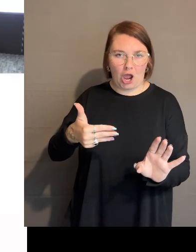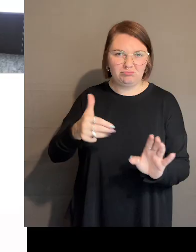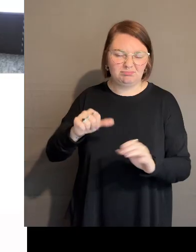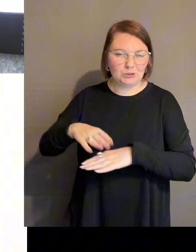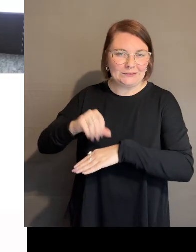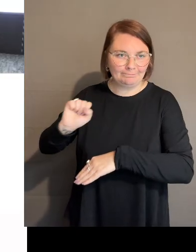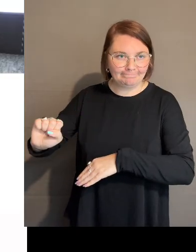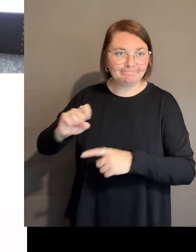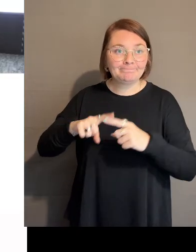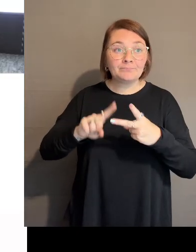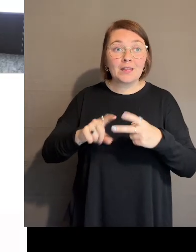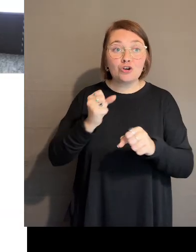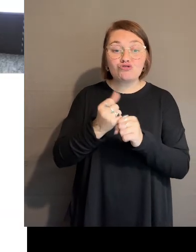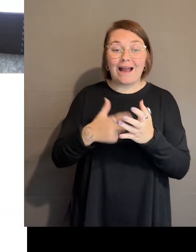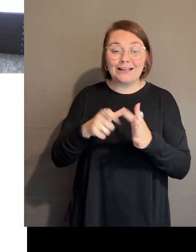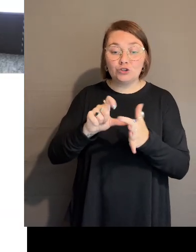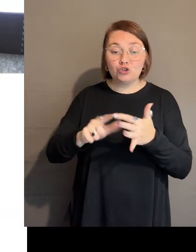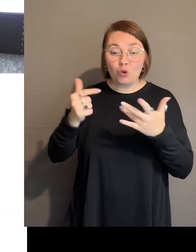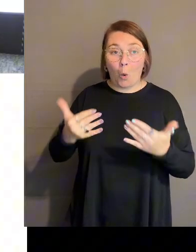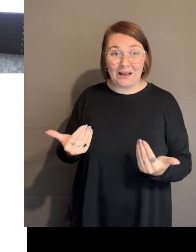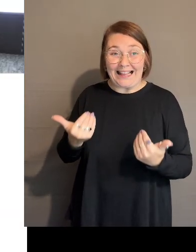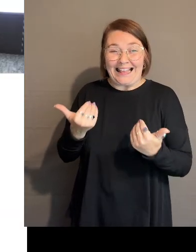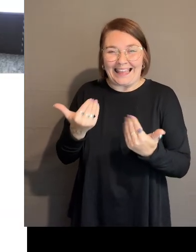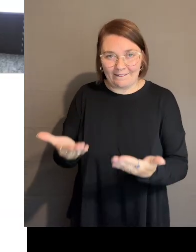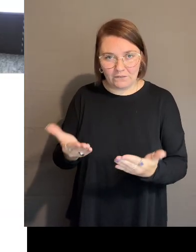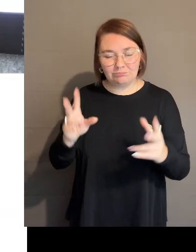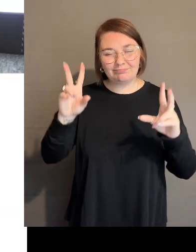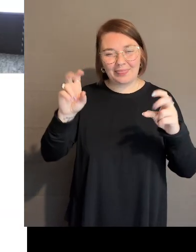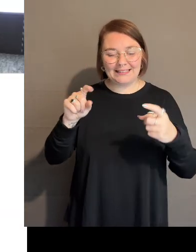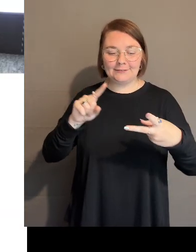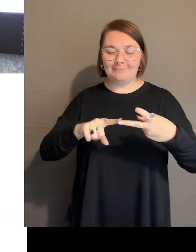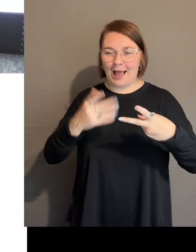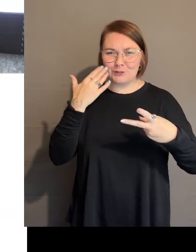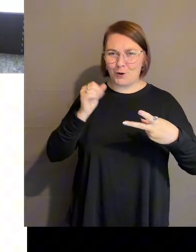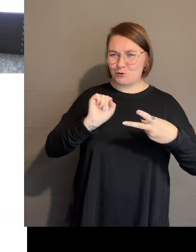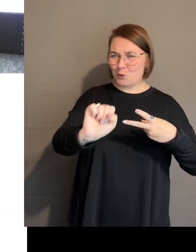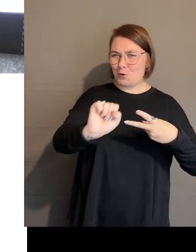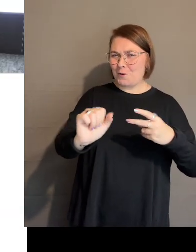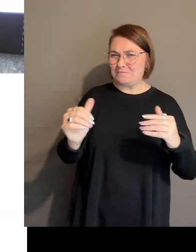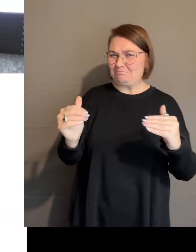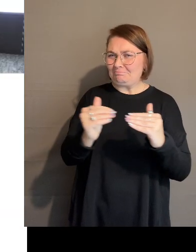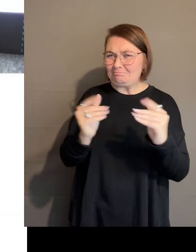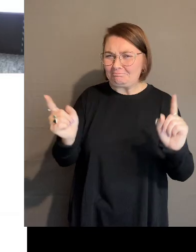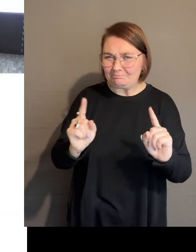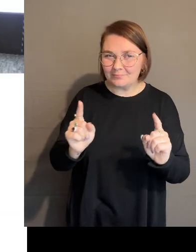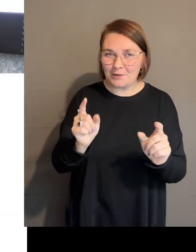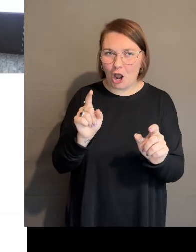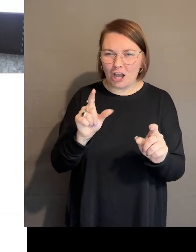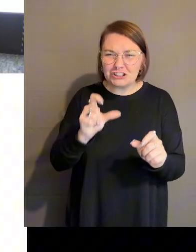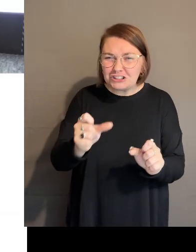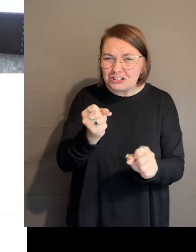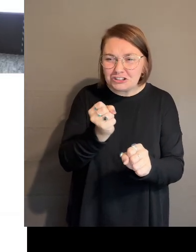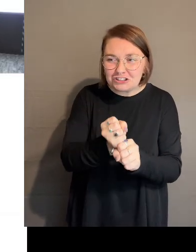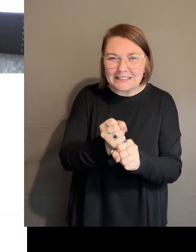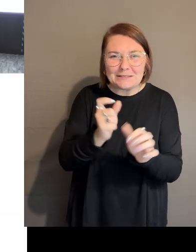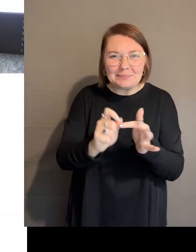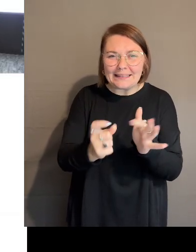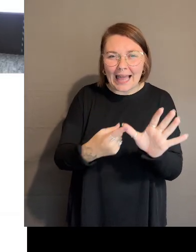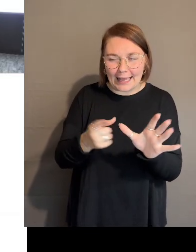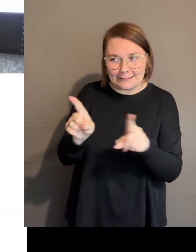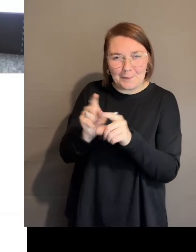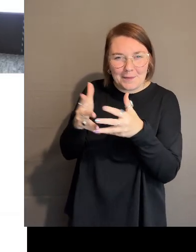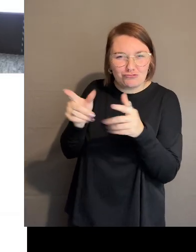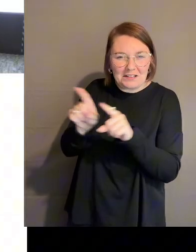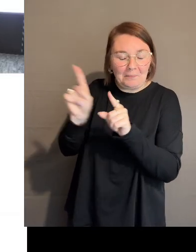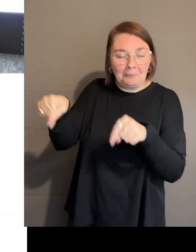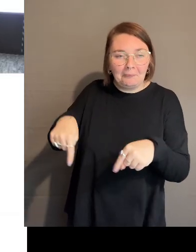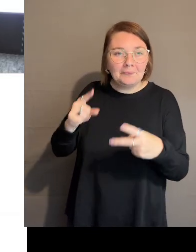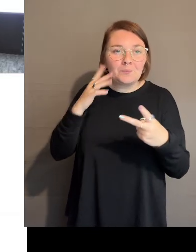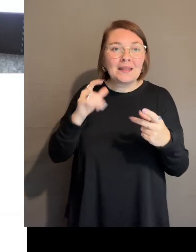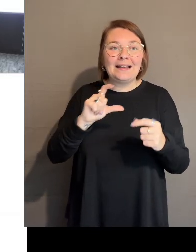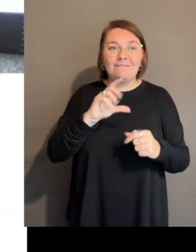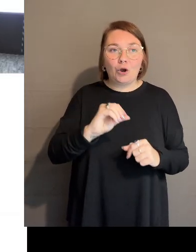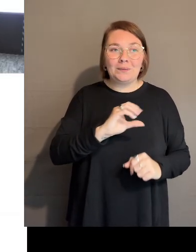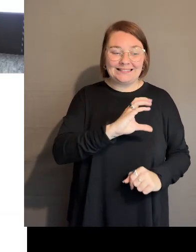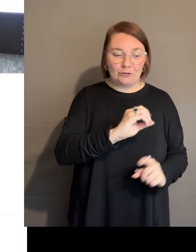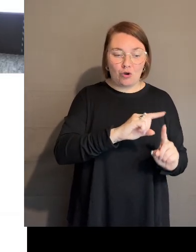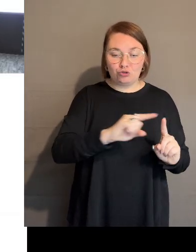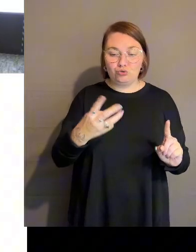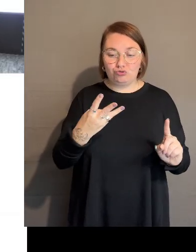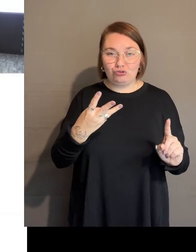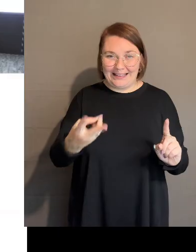Grade scores given, I guess this is… I don't know what you use here, but it would be, like, the GPA in the U.S. kind of thing. It goes from 0 to 320.